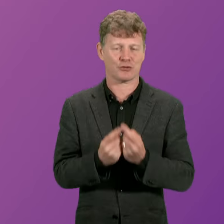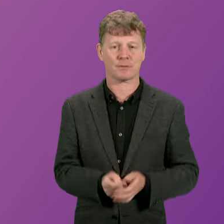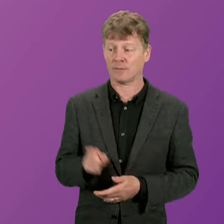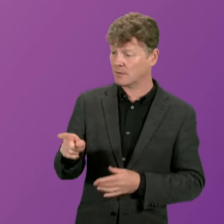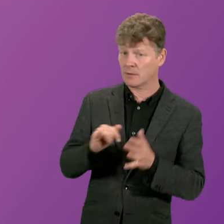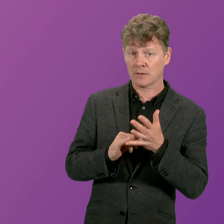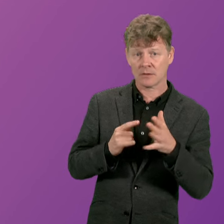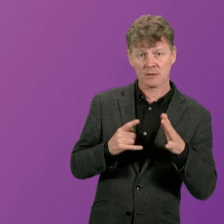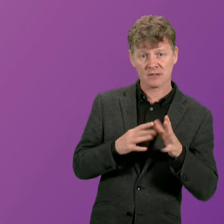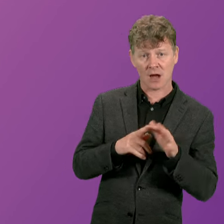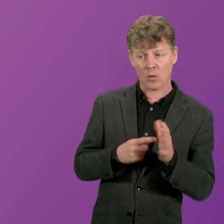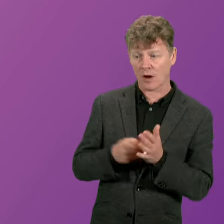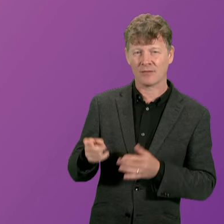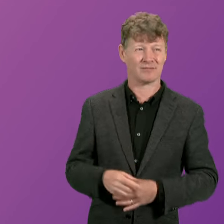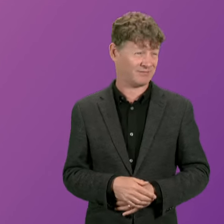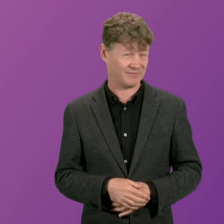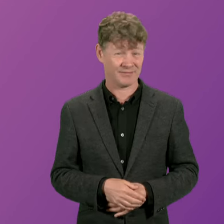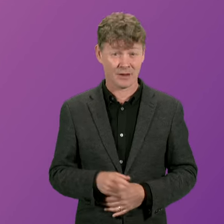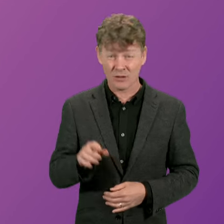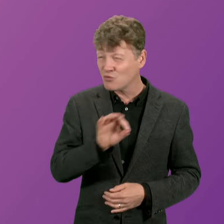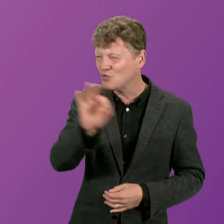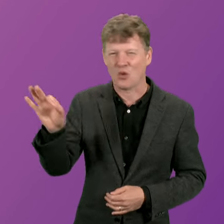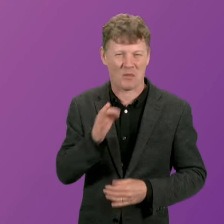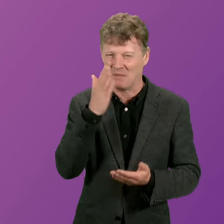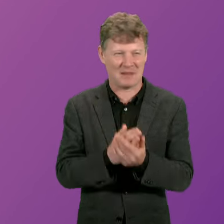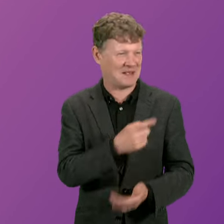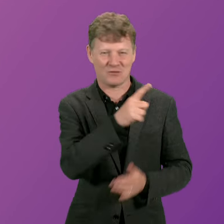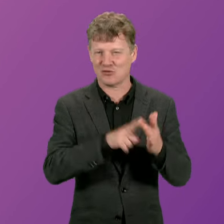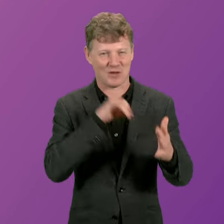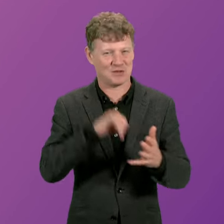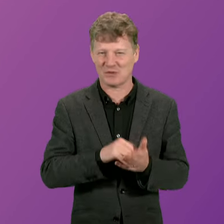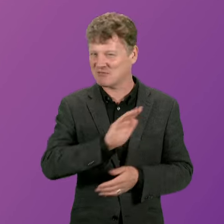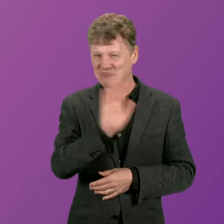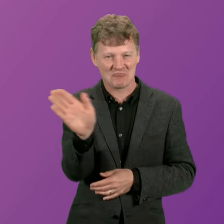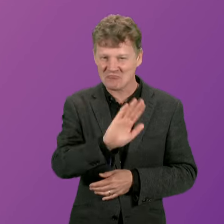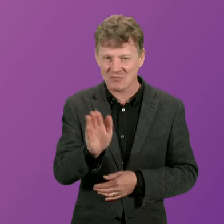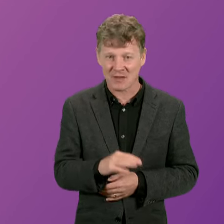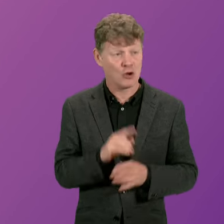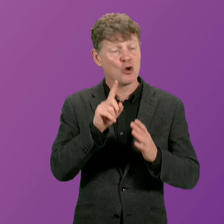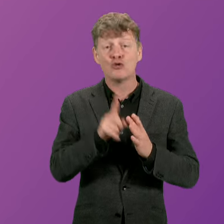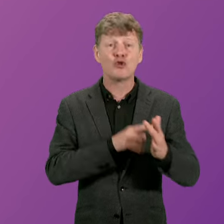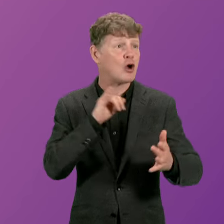Again, no one will believe that from John Swinney. Let us not pretend that John Swinney somehow holds